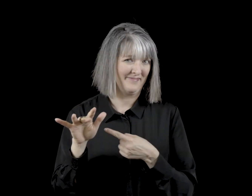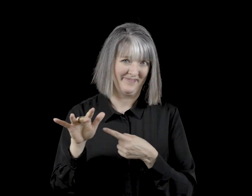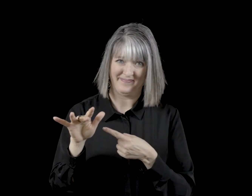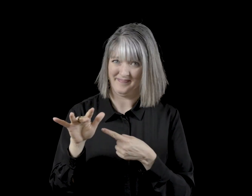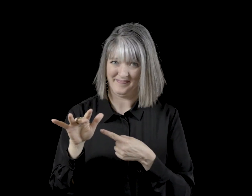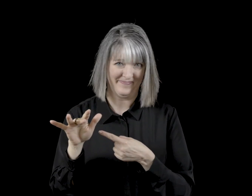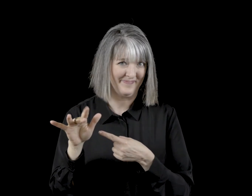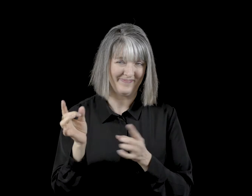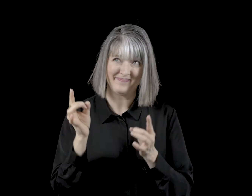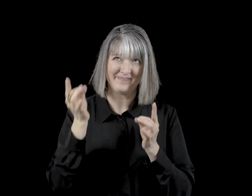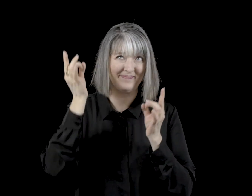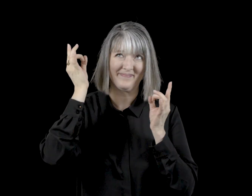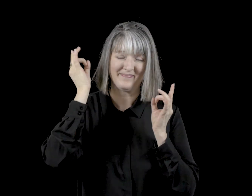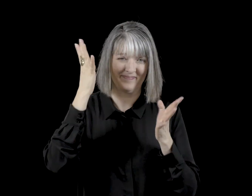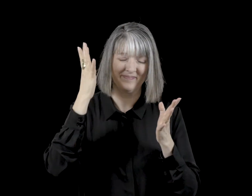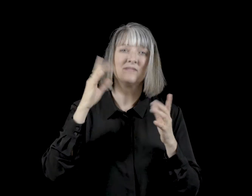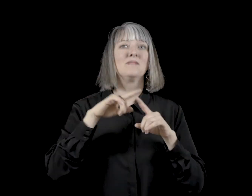Just terrible at it!